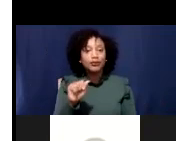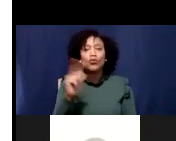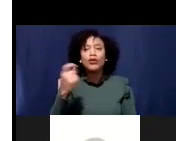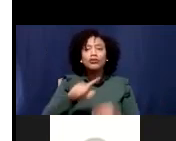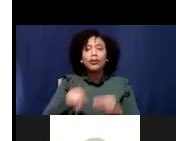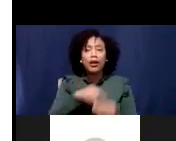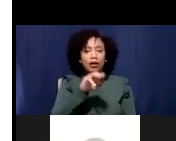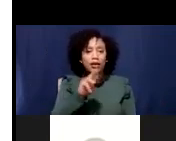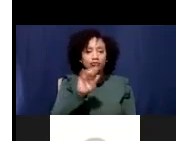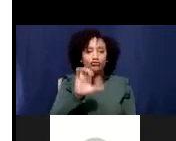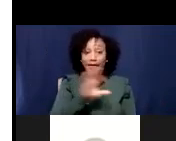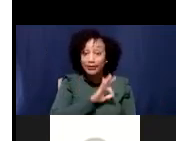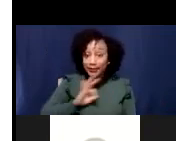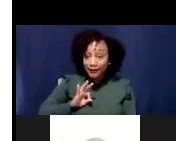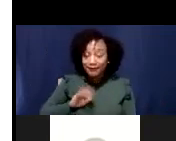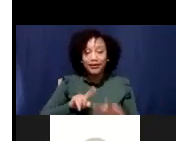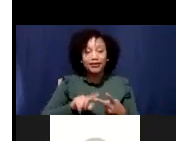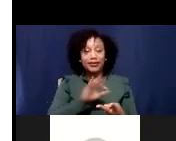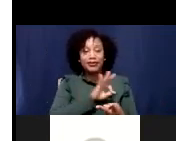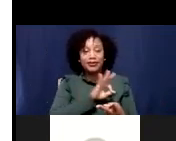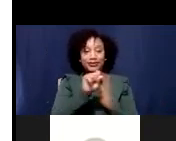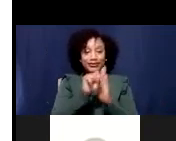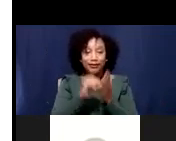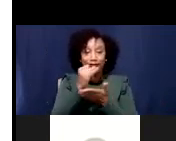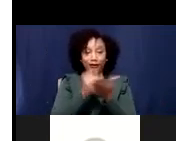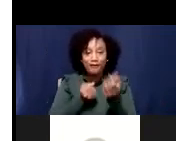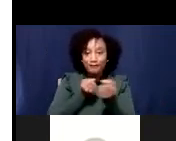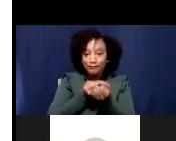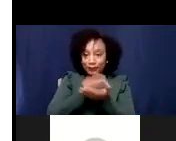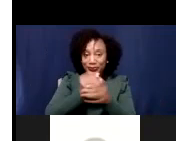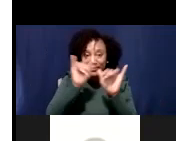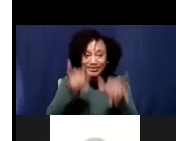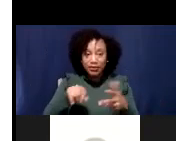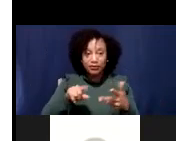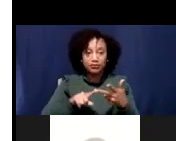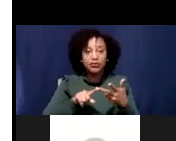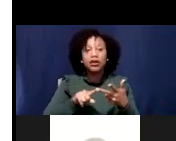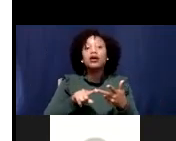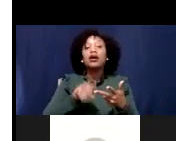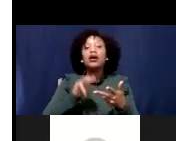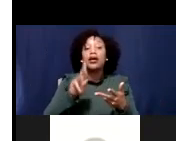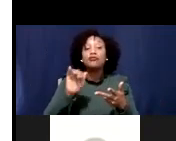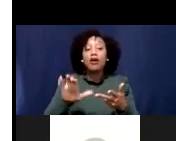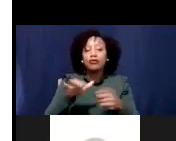the state arts funding system, MRAC's mission and region, and MRAC grant programs.